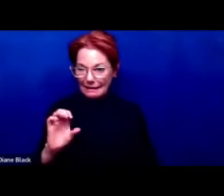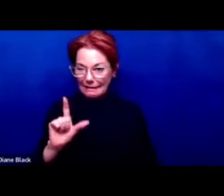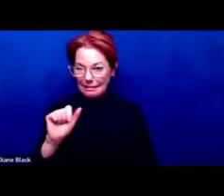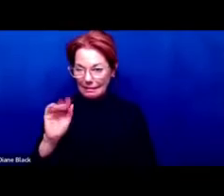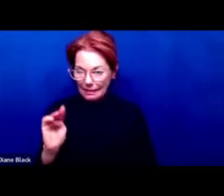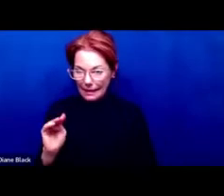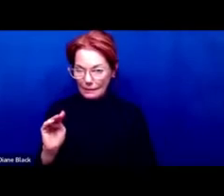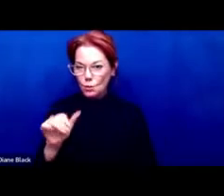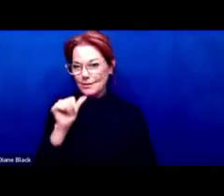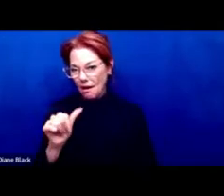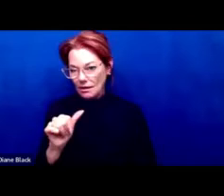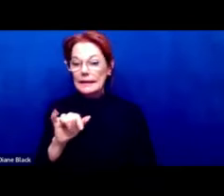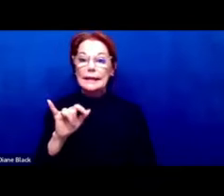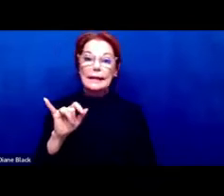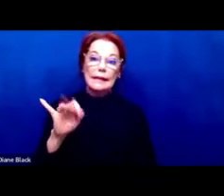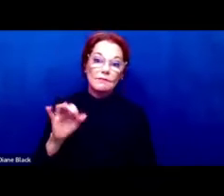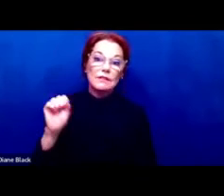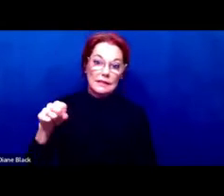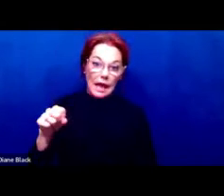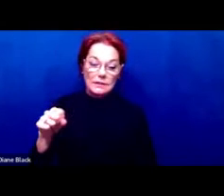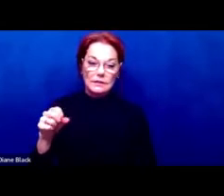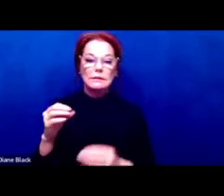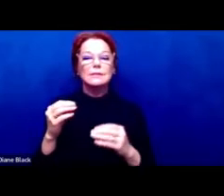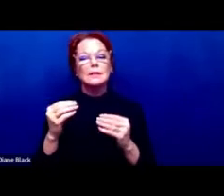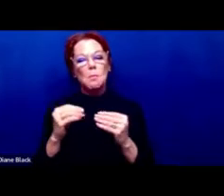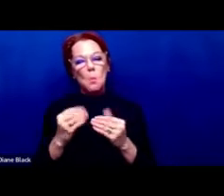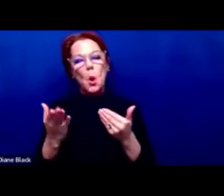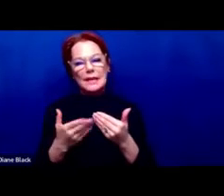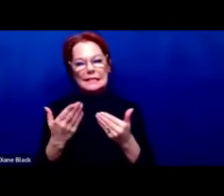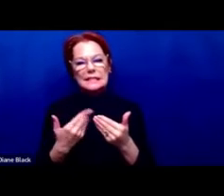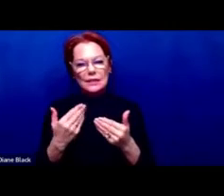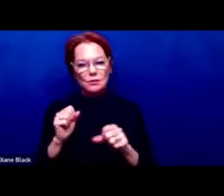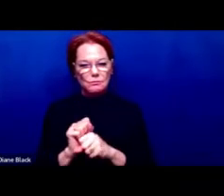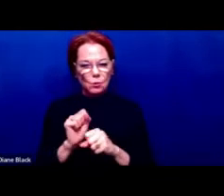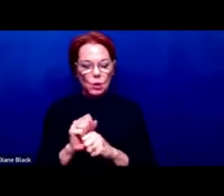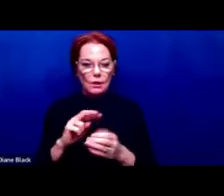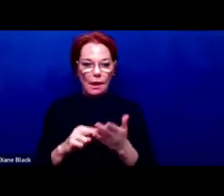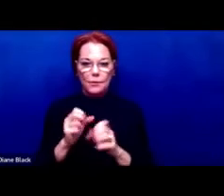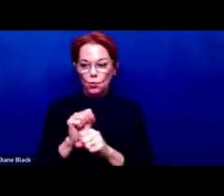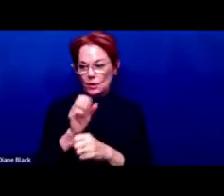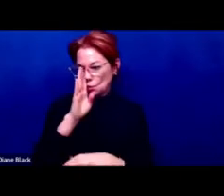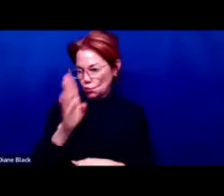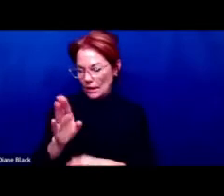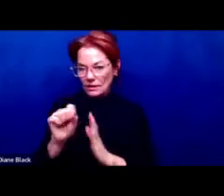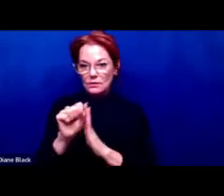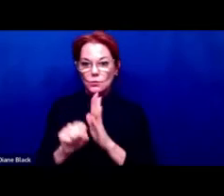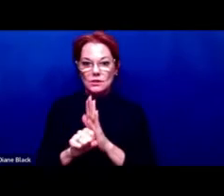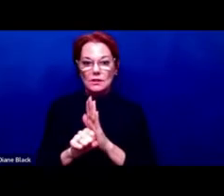they are it's It's a little bit easier lift in terms of either working directly with your state operate agency, or what are the